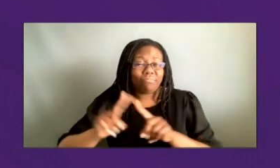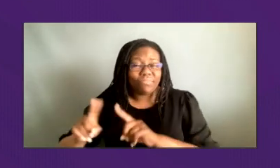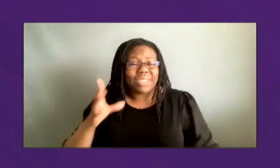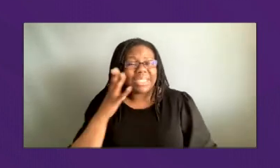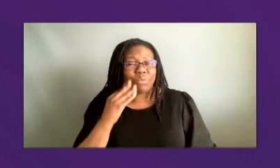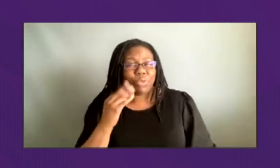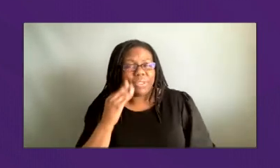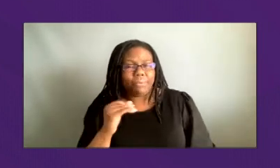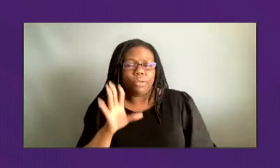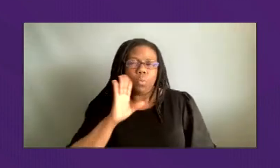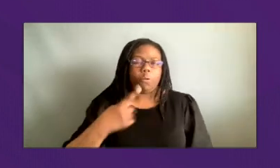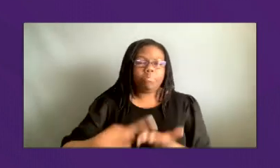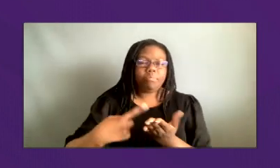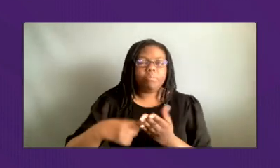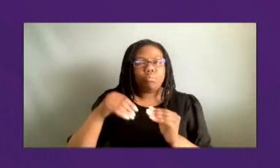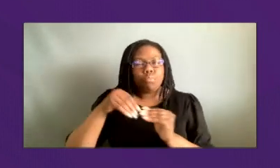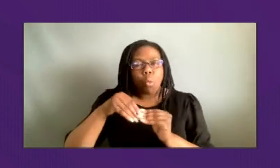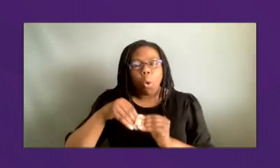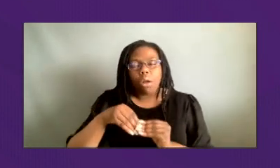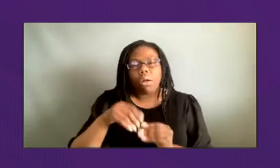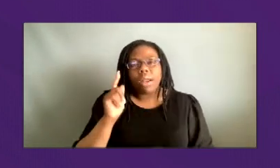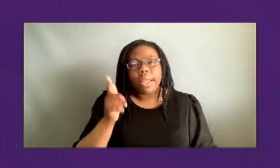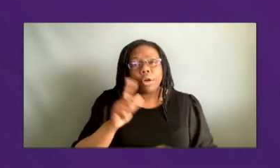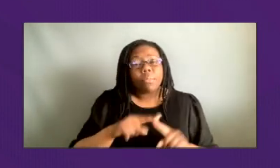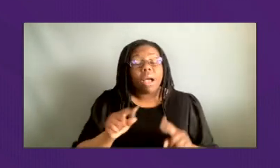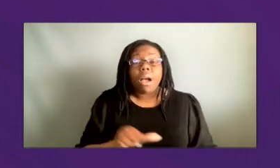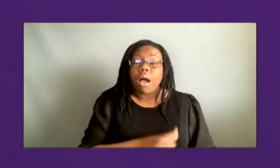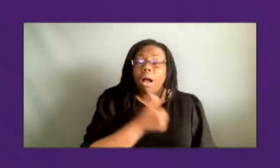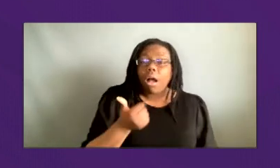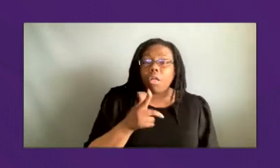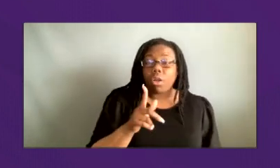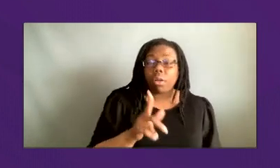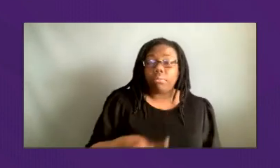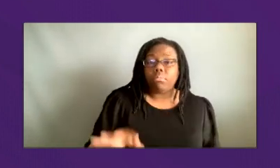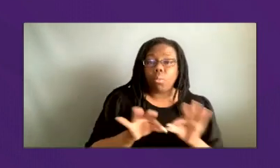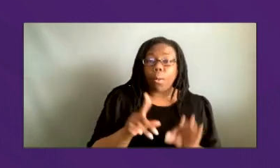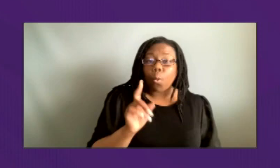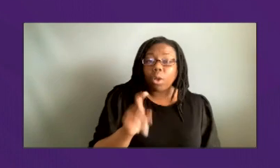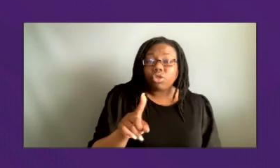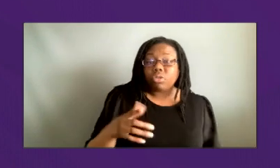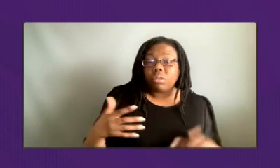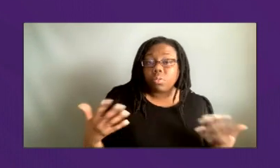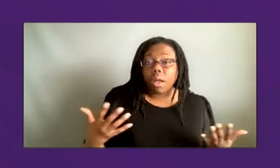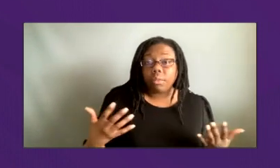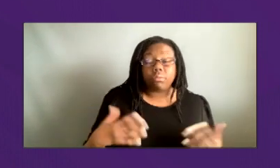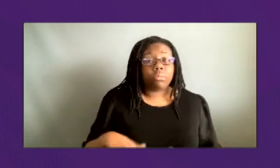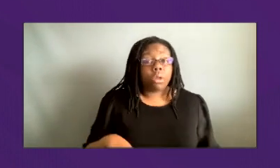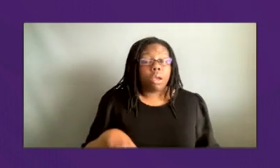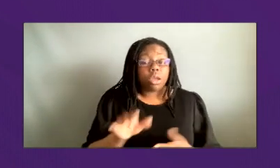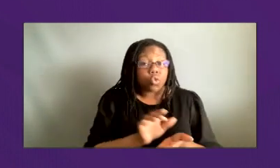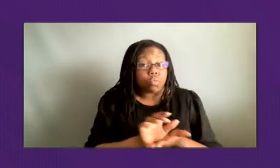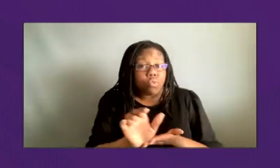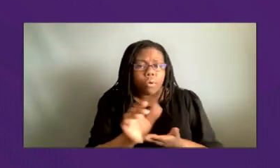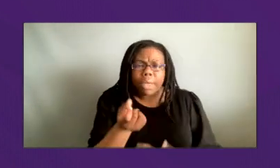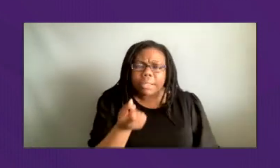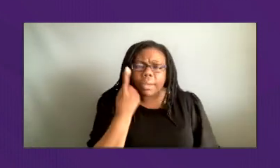compelling questions that can be asked are does removal make sense? How did Native nations try to